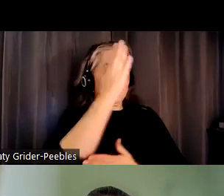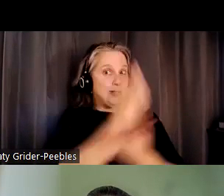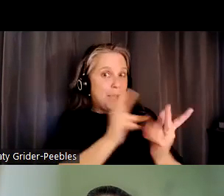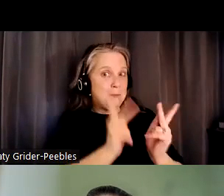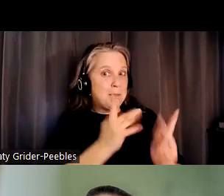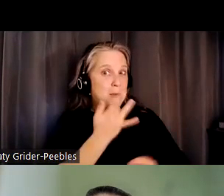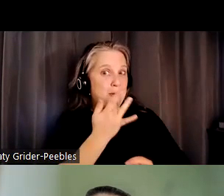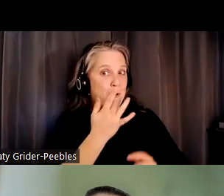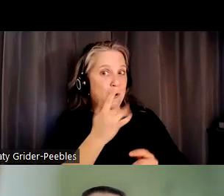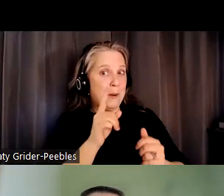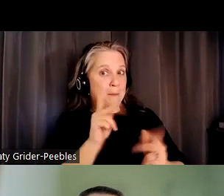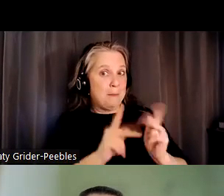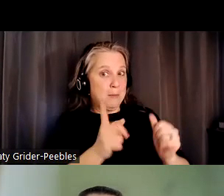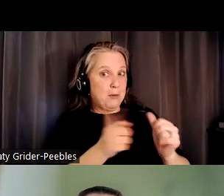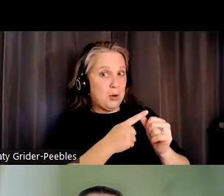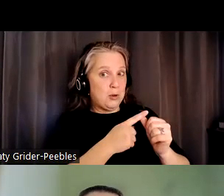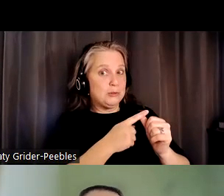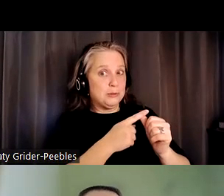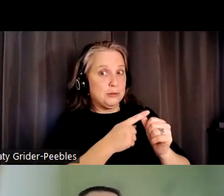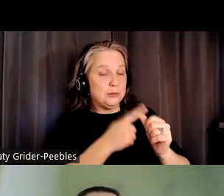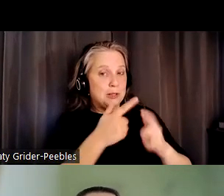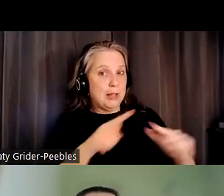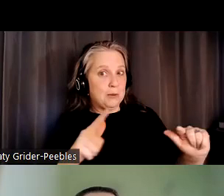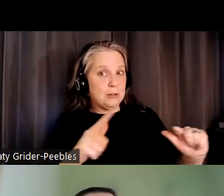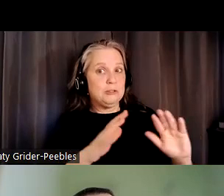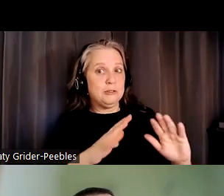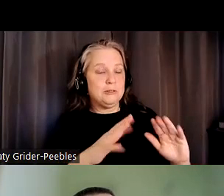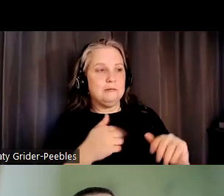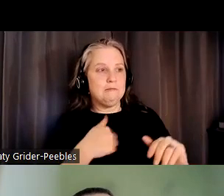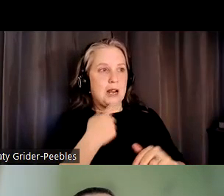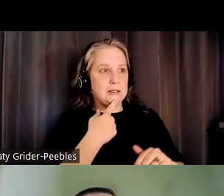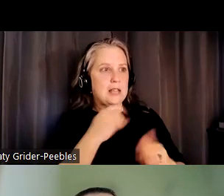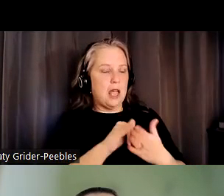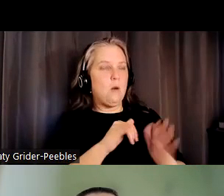listening to me prefer person first, I use that some of the time.